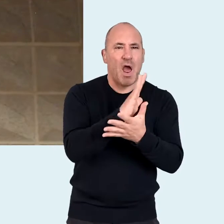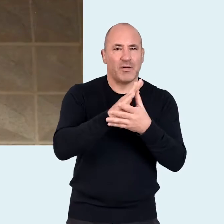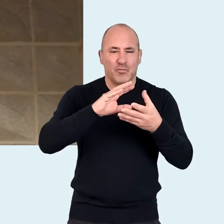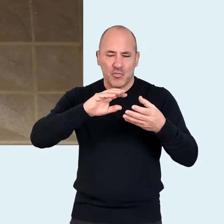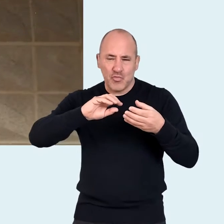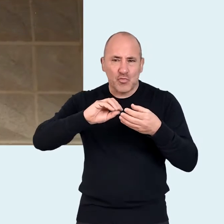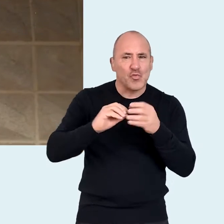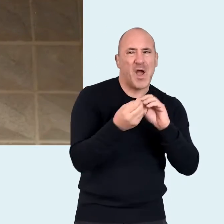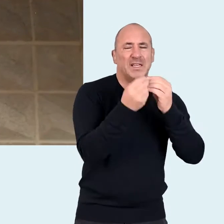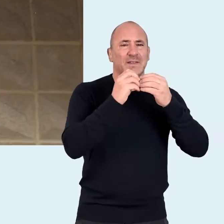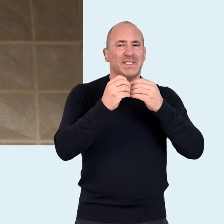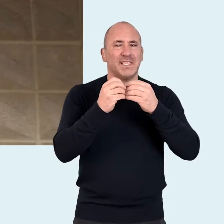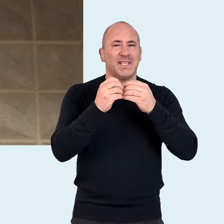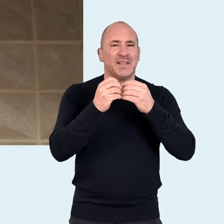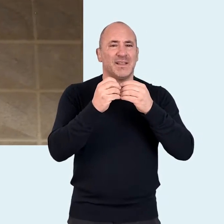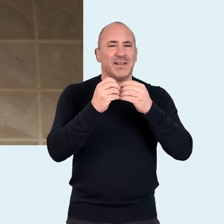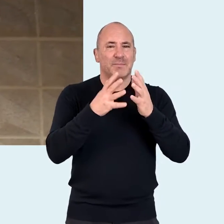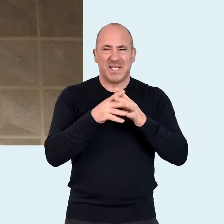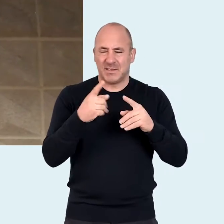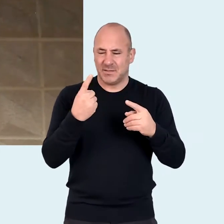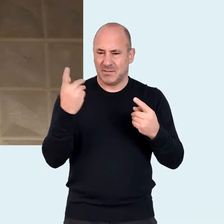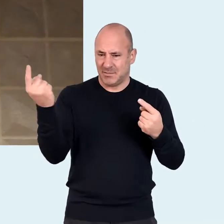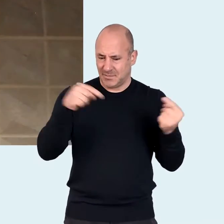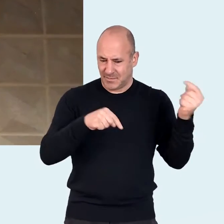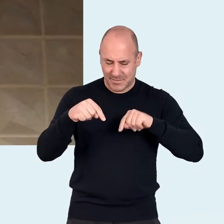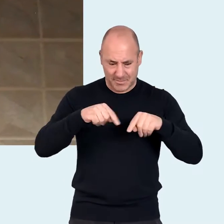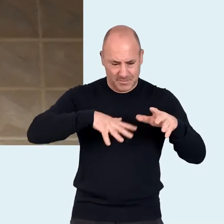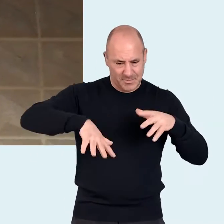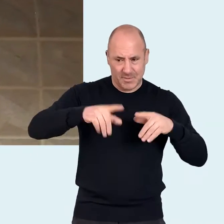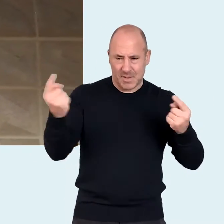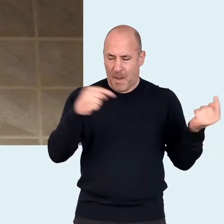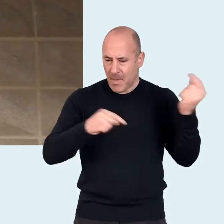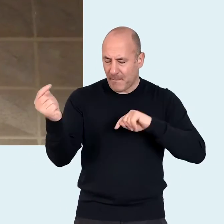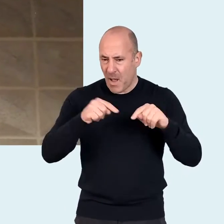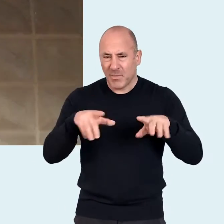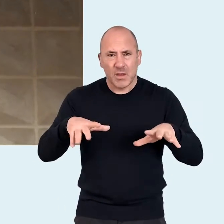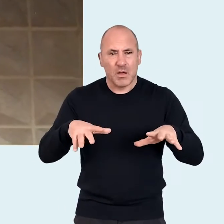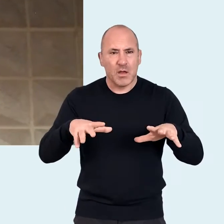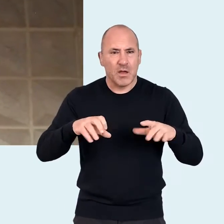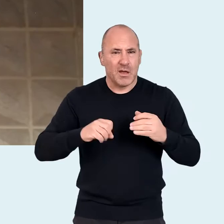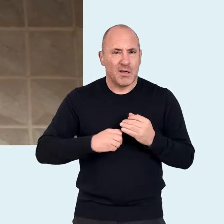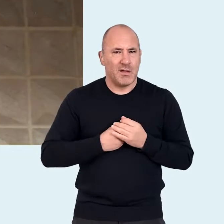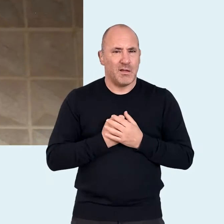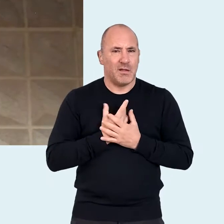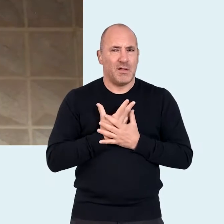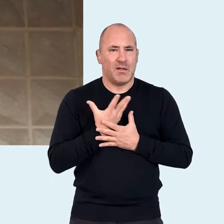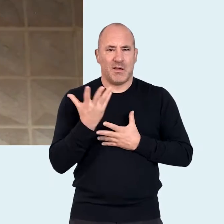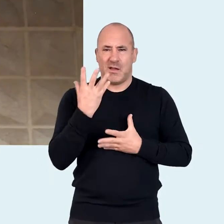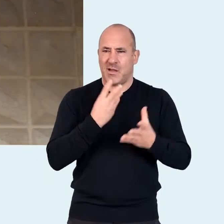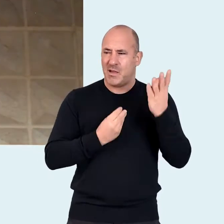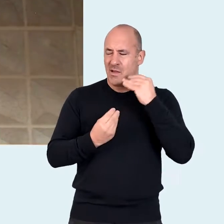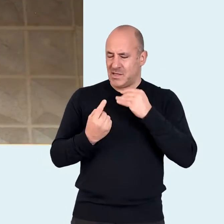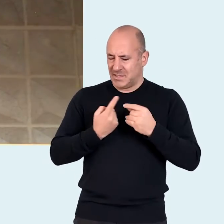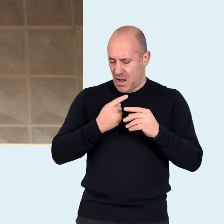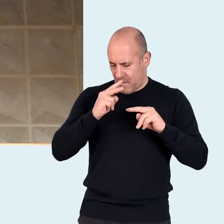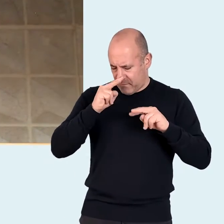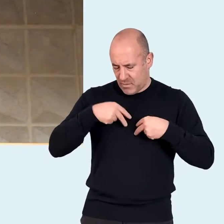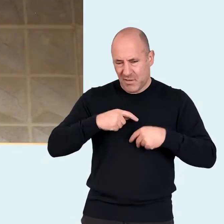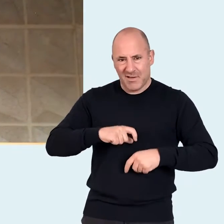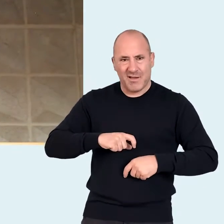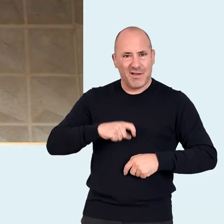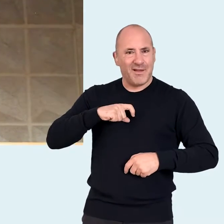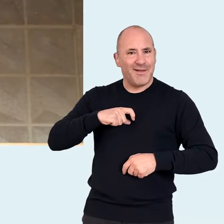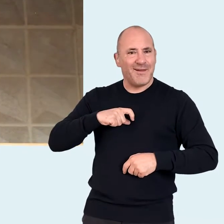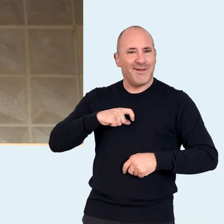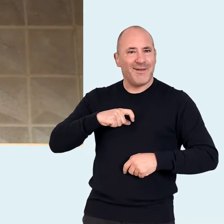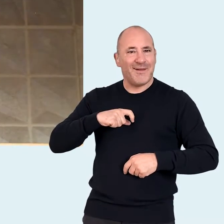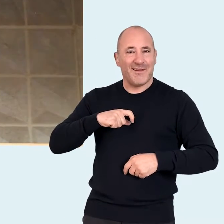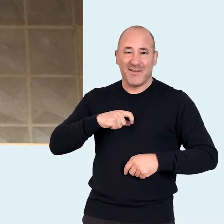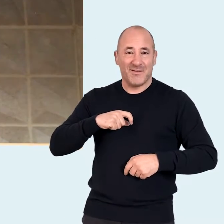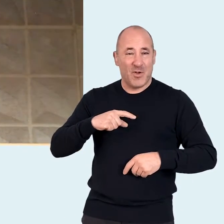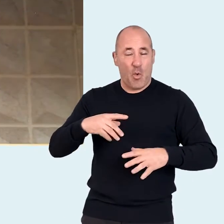a sense of confidence and trust and fun and creativity in a place where people can express